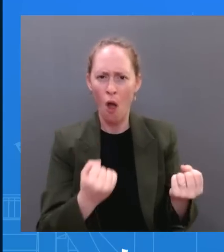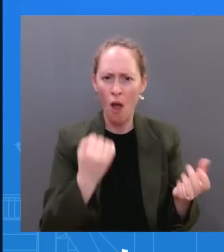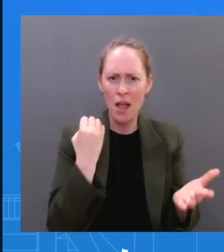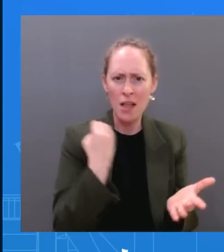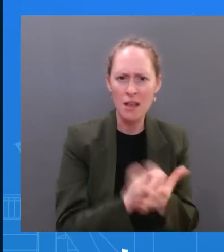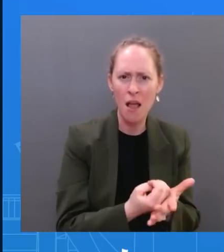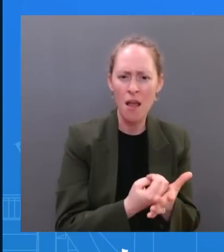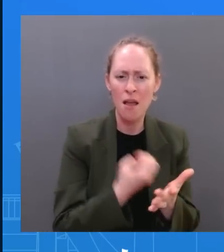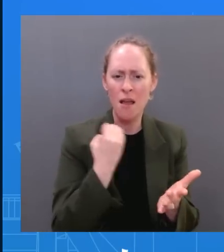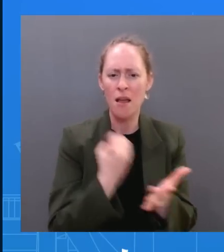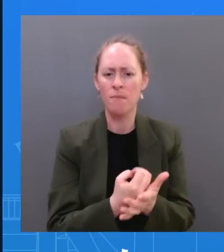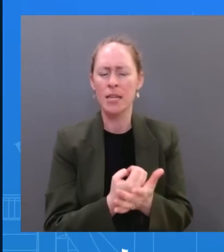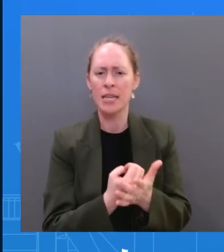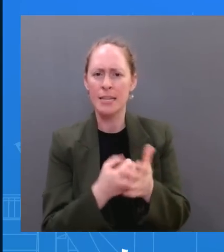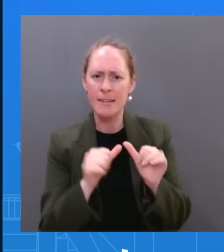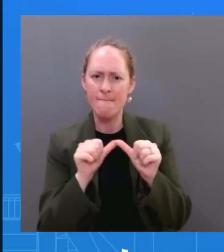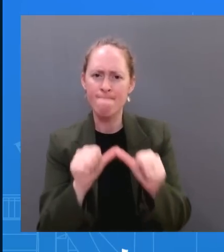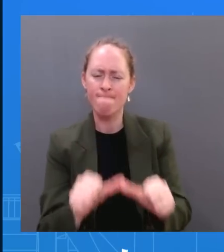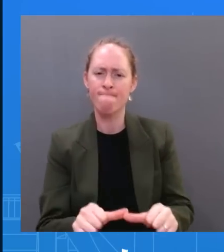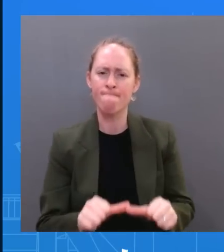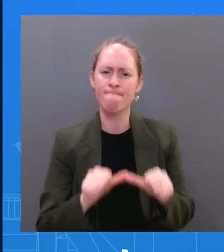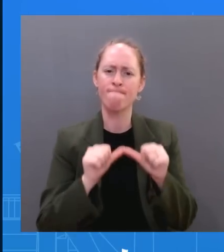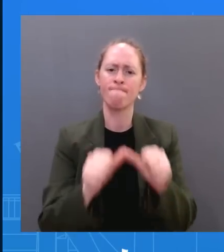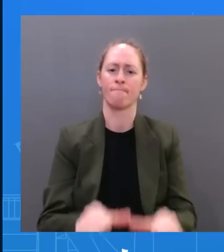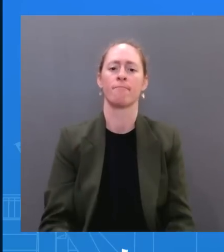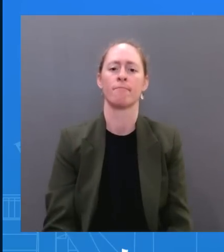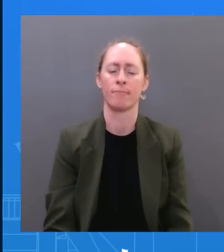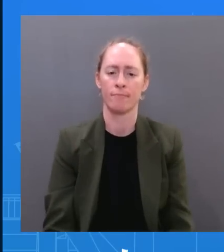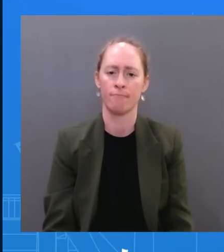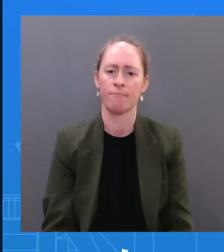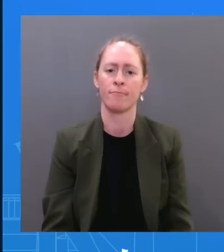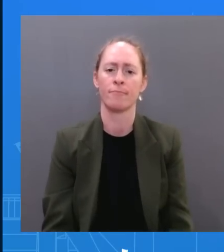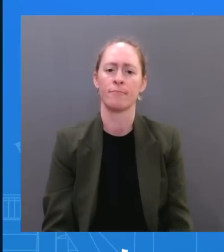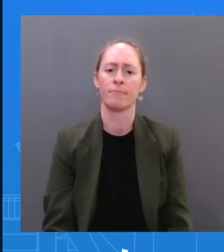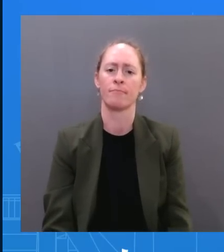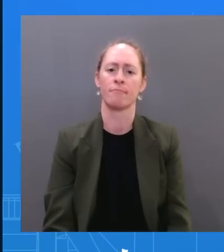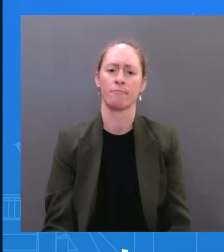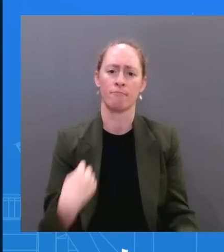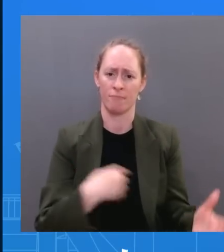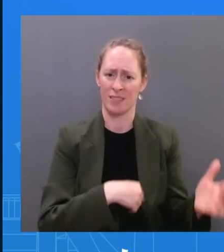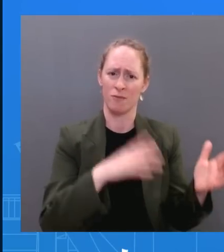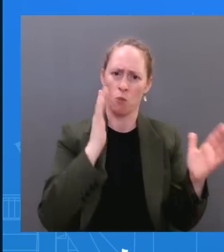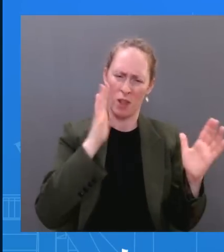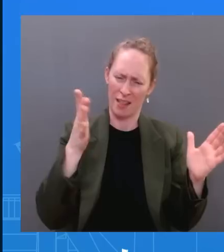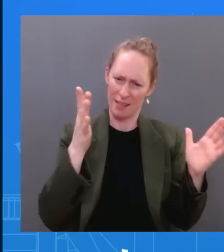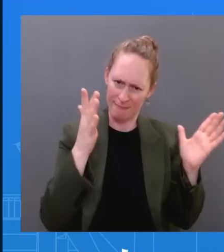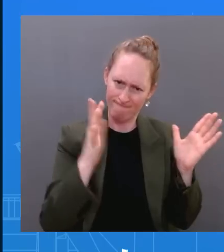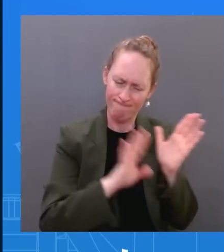our plan right now is to do that transition from that -- the growth that we've seen in the economy